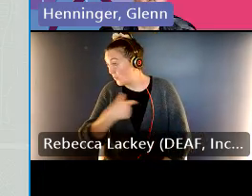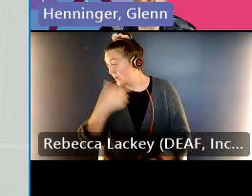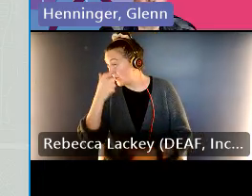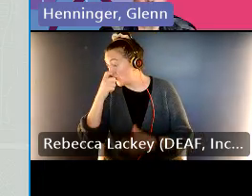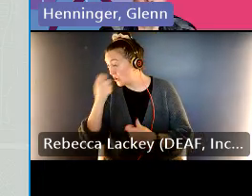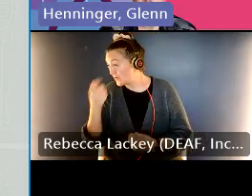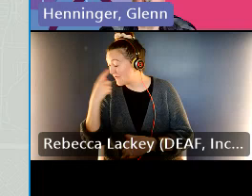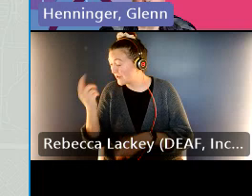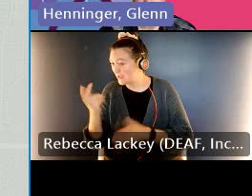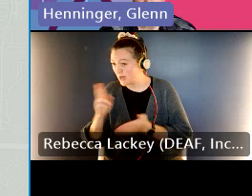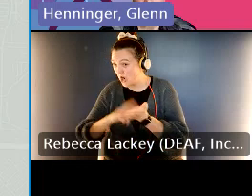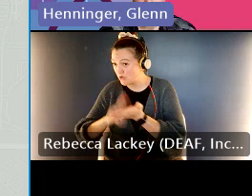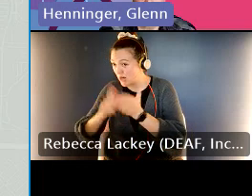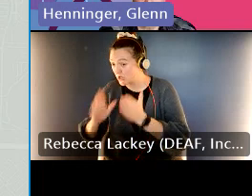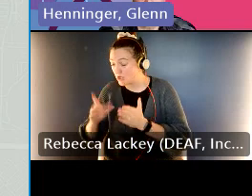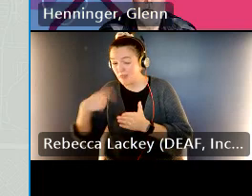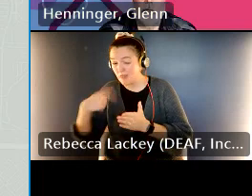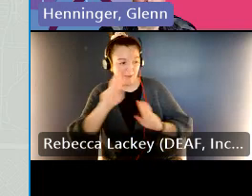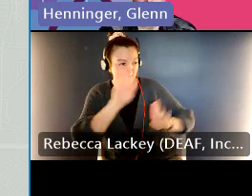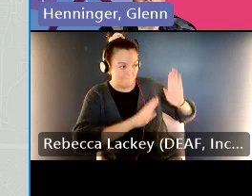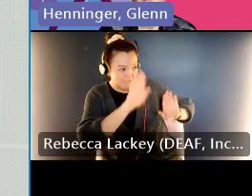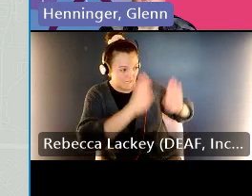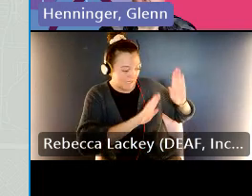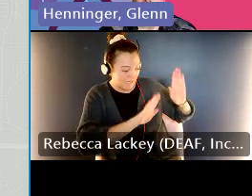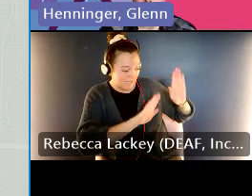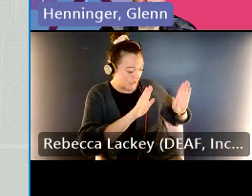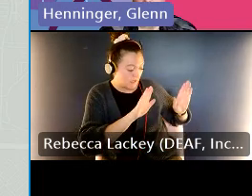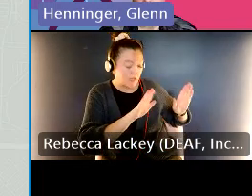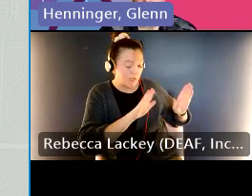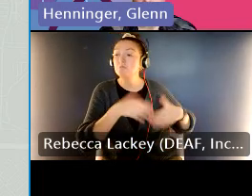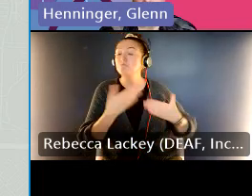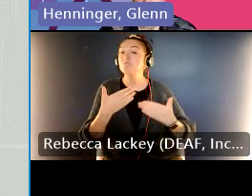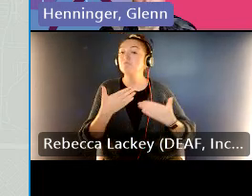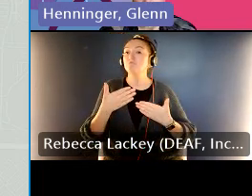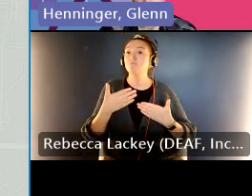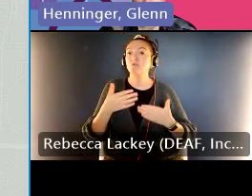Then the contractors bid and we give it to the low,